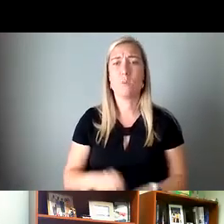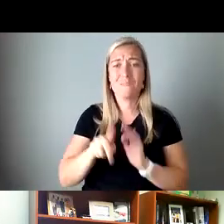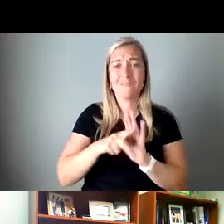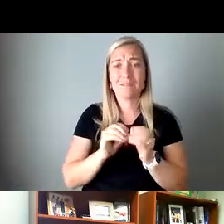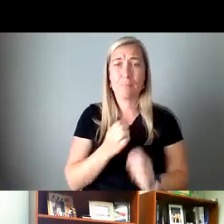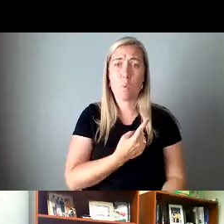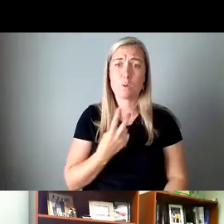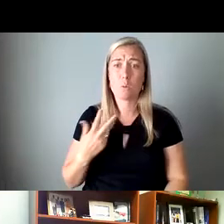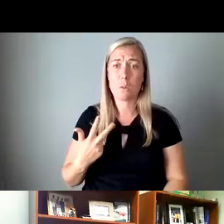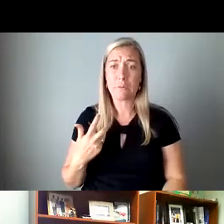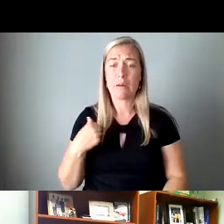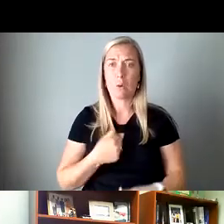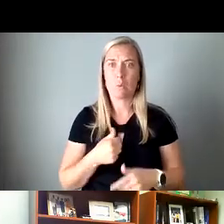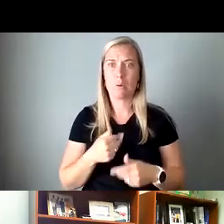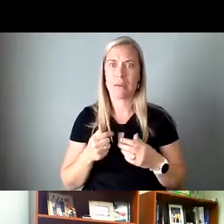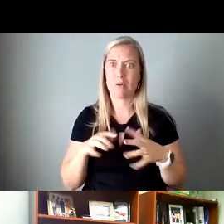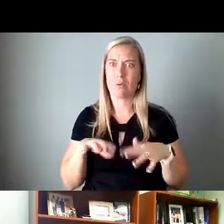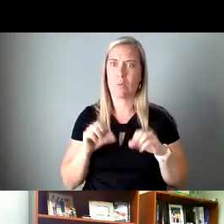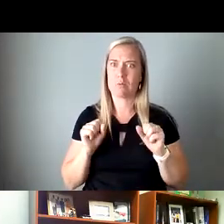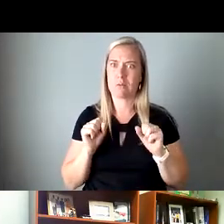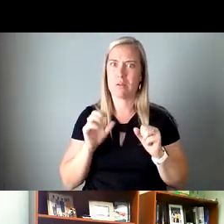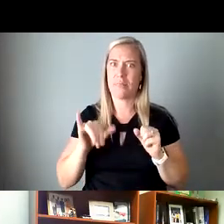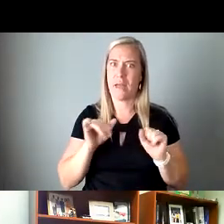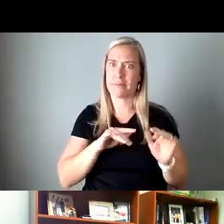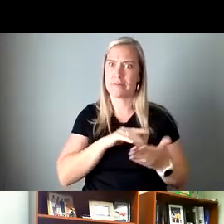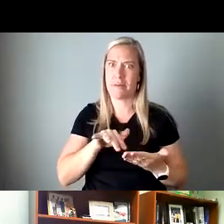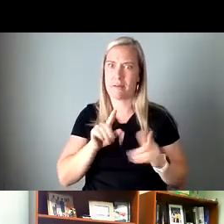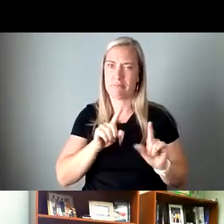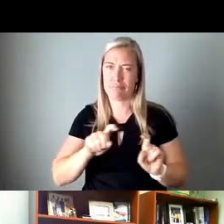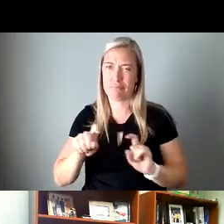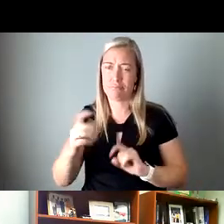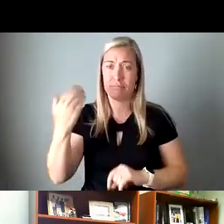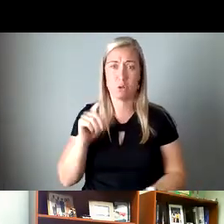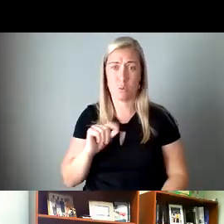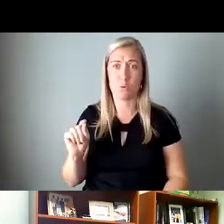ones that are available in, 2020. Many of you are probably familiar with some of the results